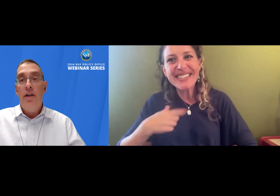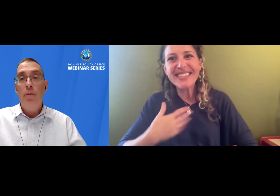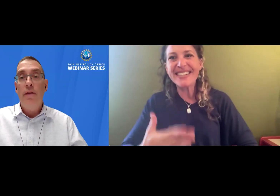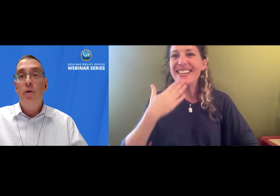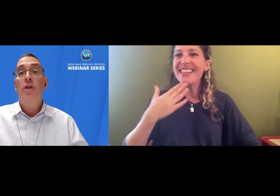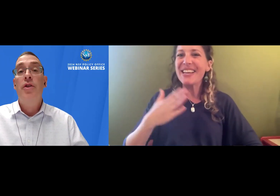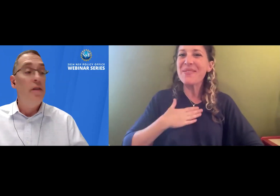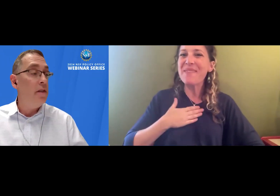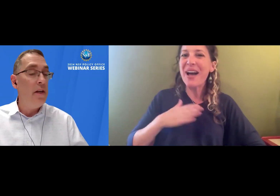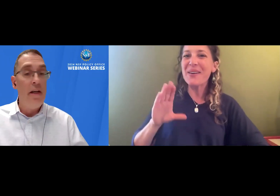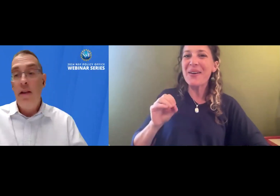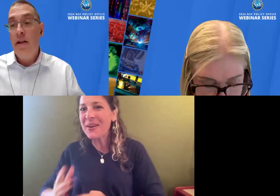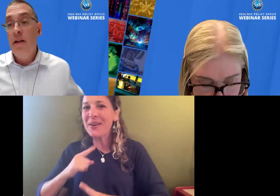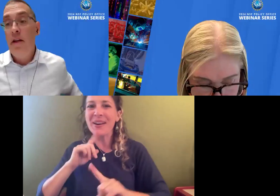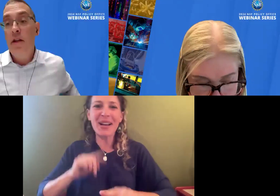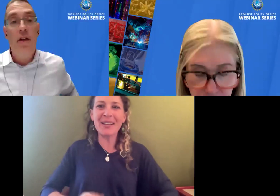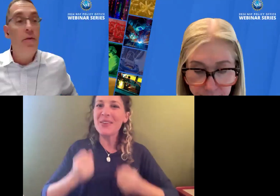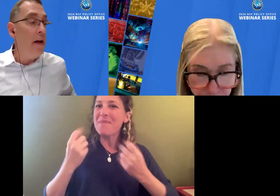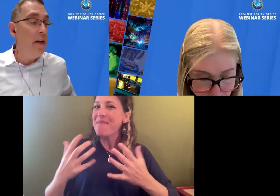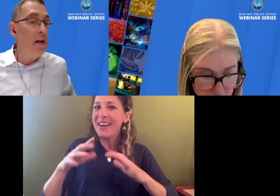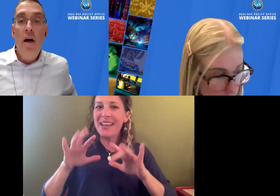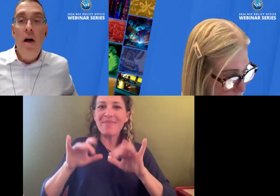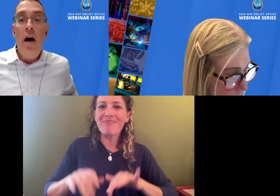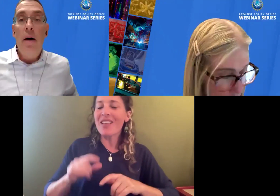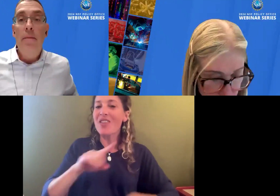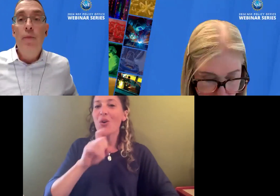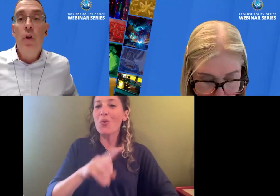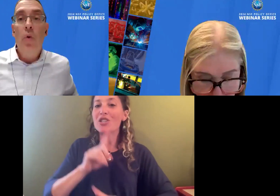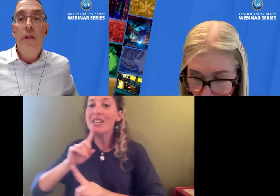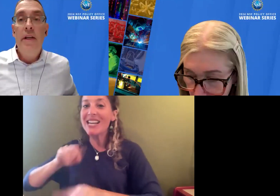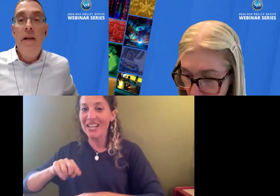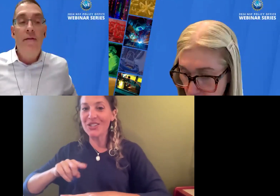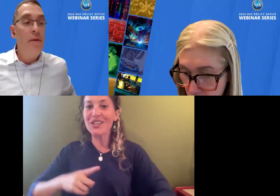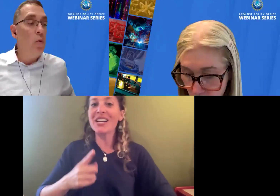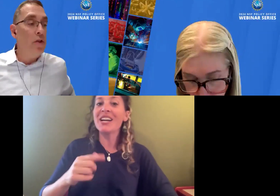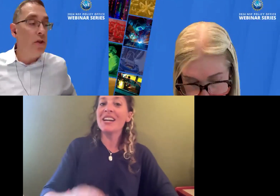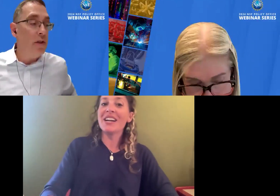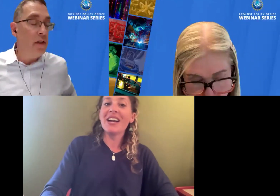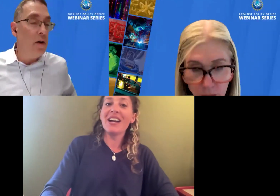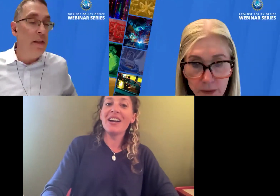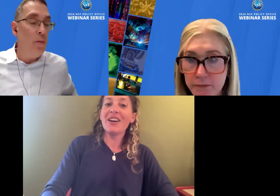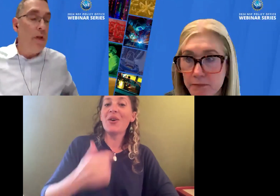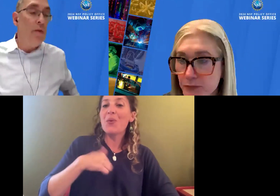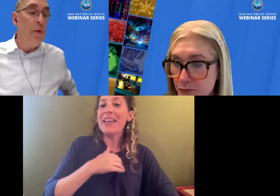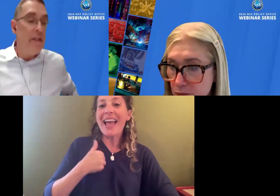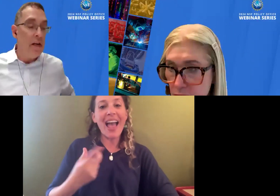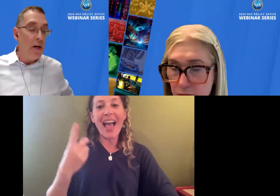a number of the questions in the Q&A. We did have some questions come in that we did not